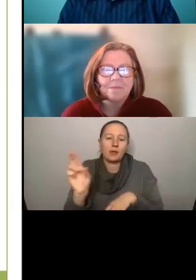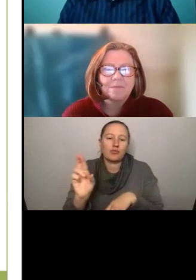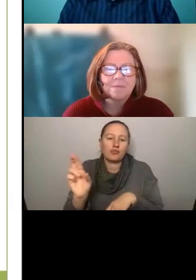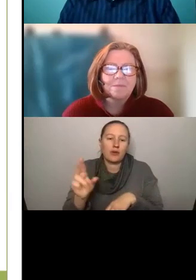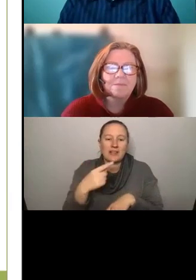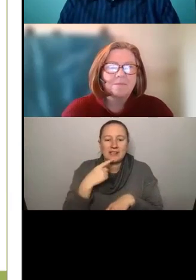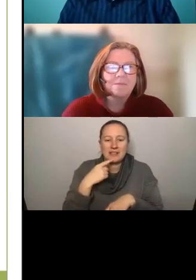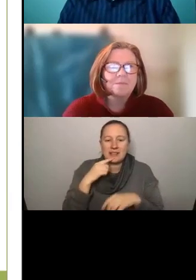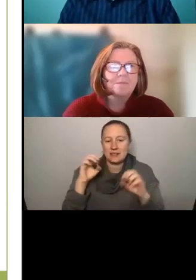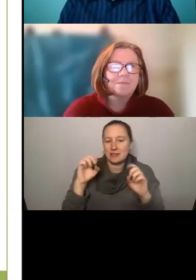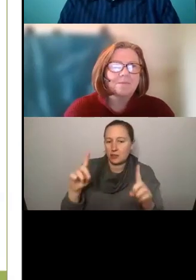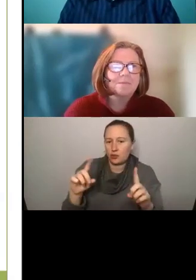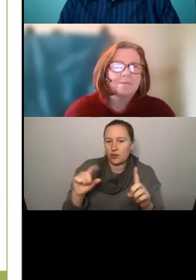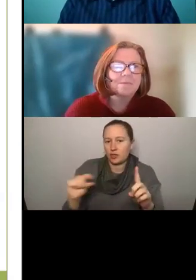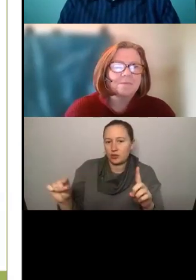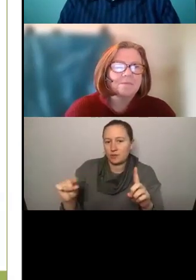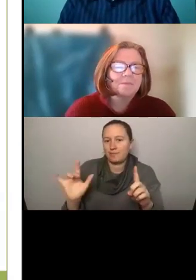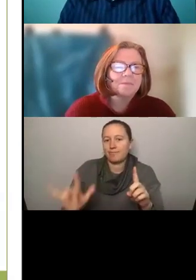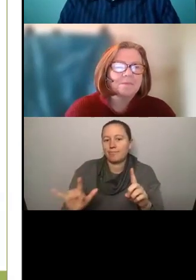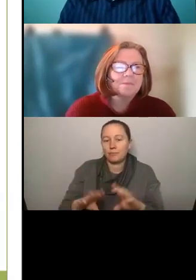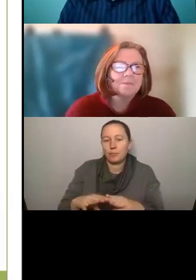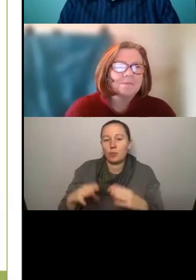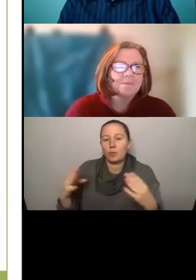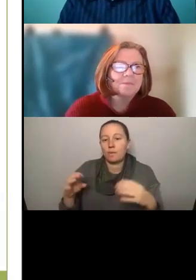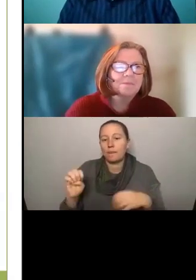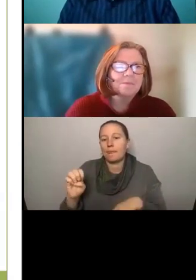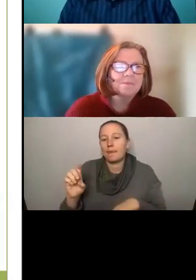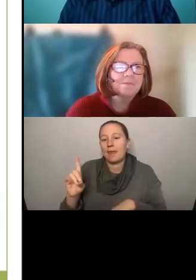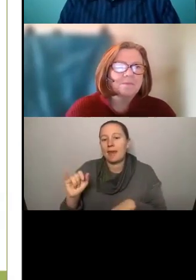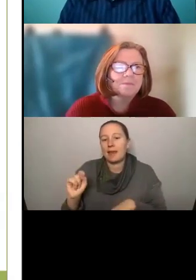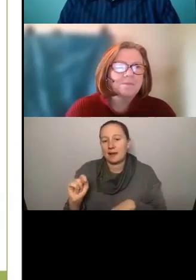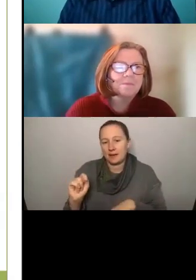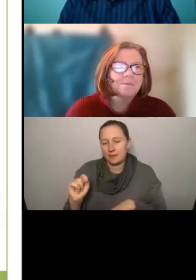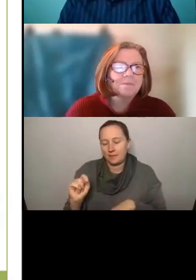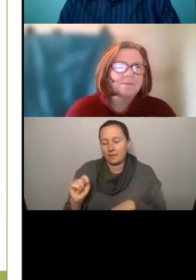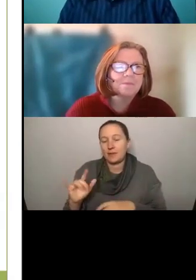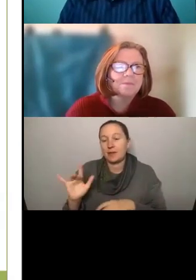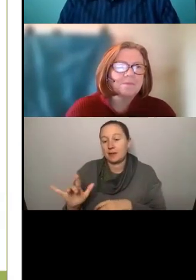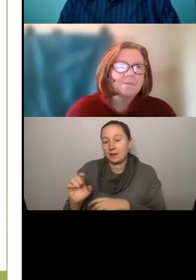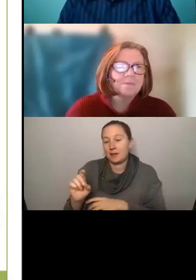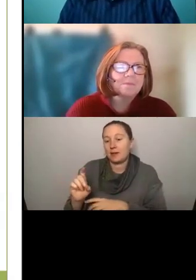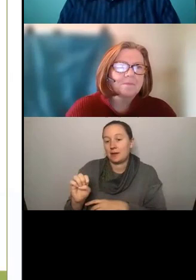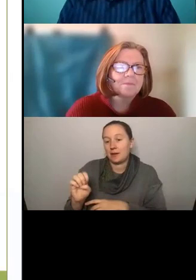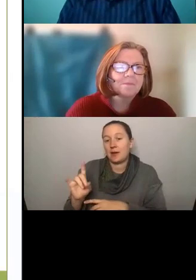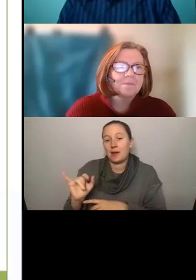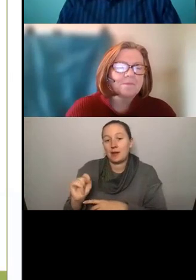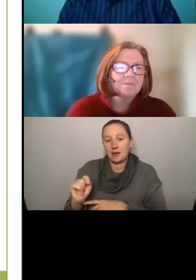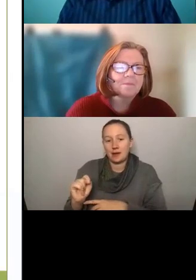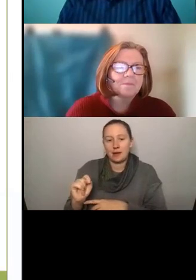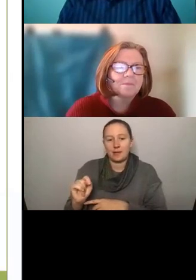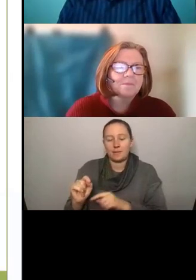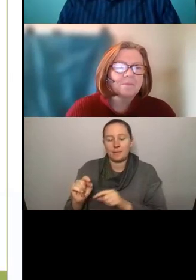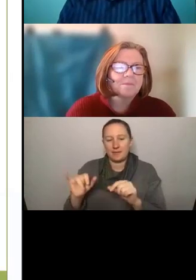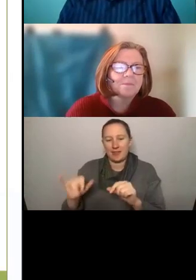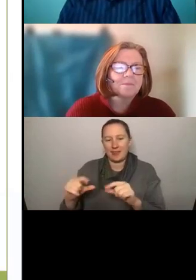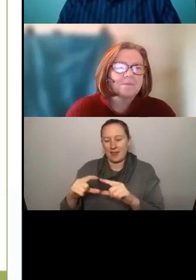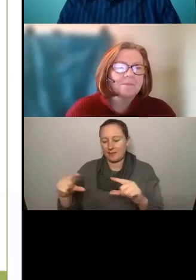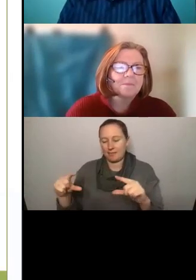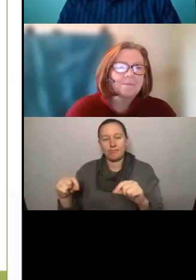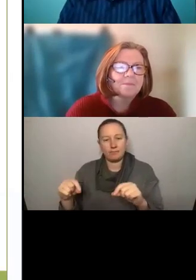You're going to need to open that up and click the edit button. And when you do that, the circled ESI extension request button